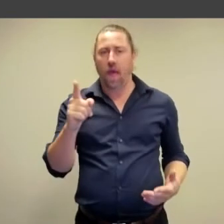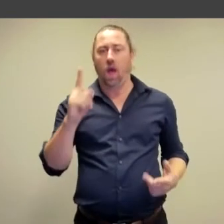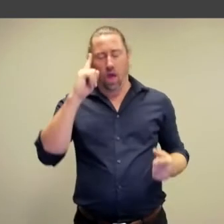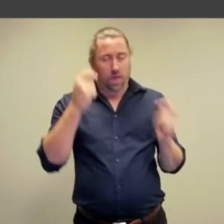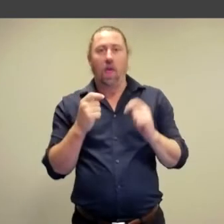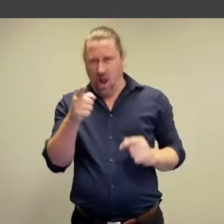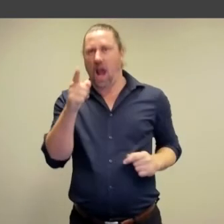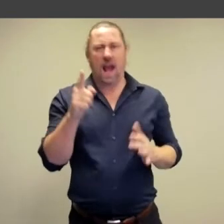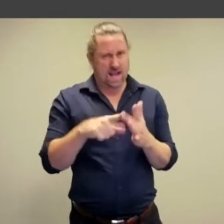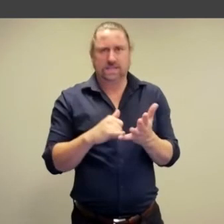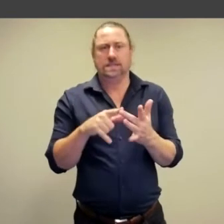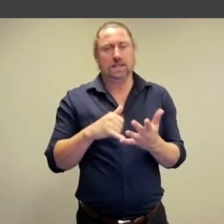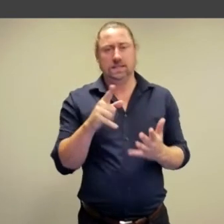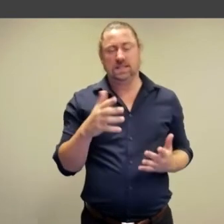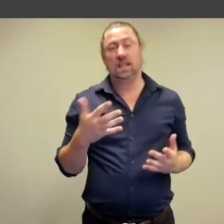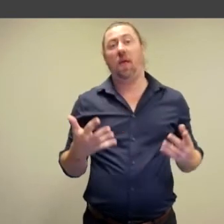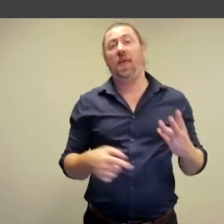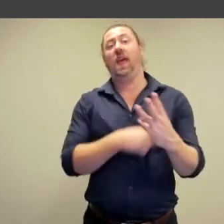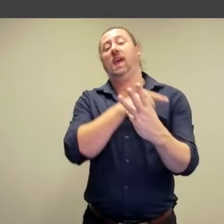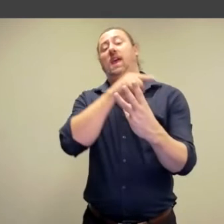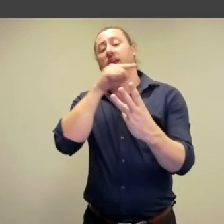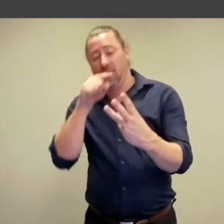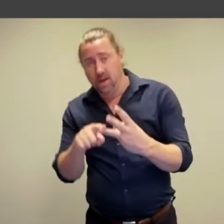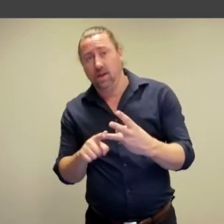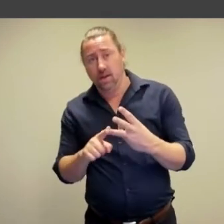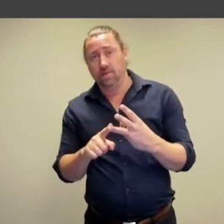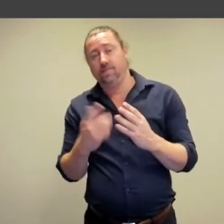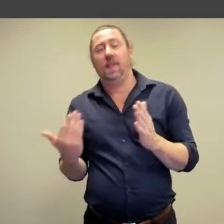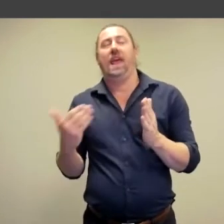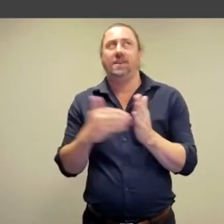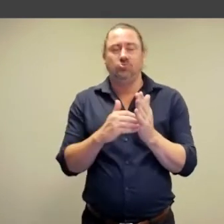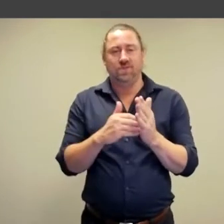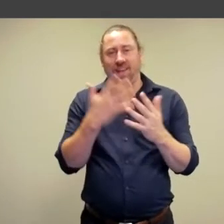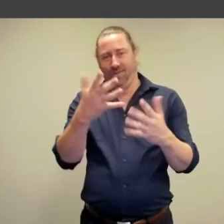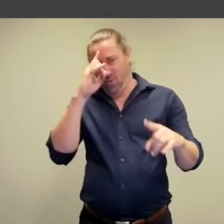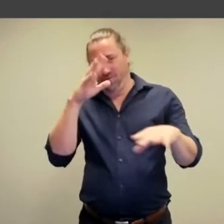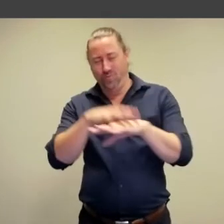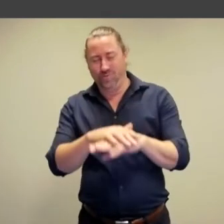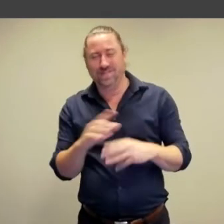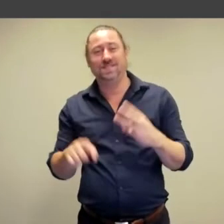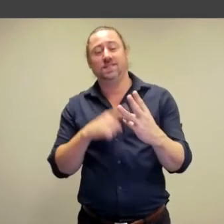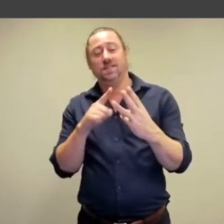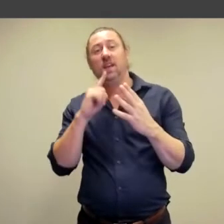But finally, to really really complicate